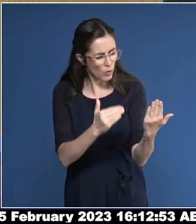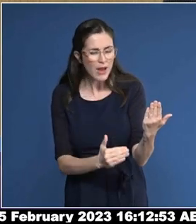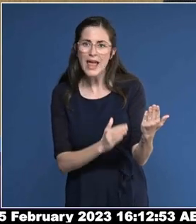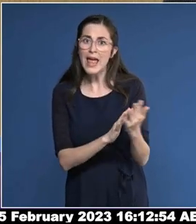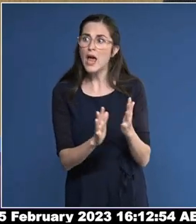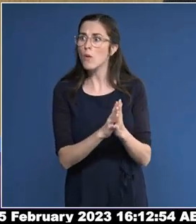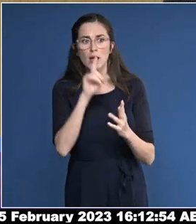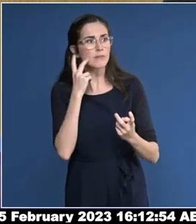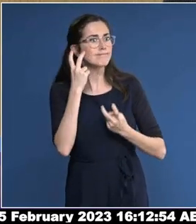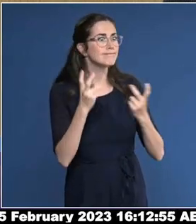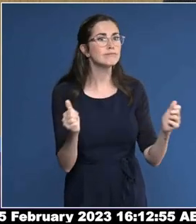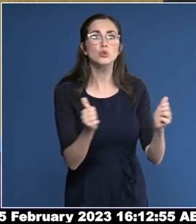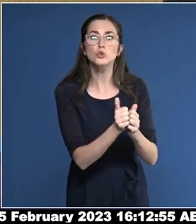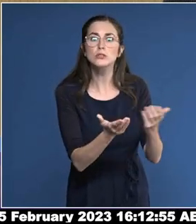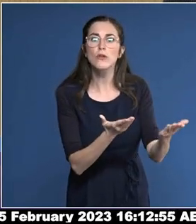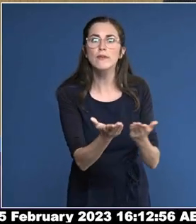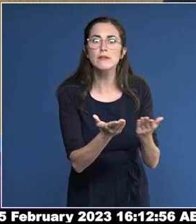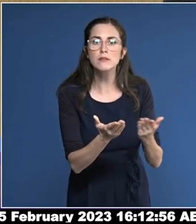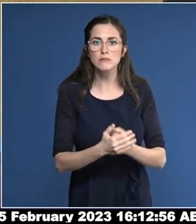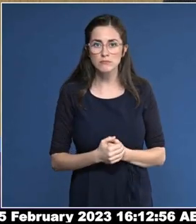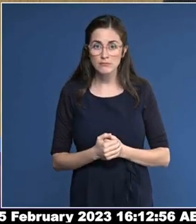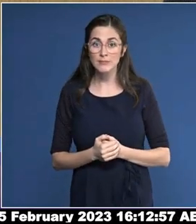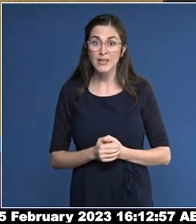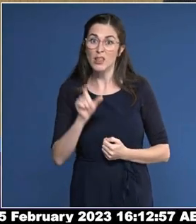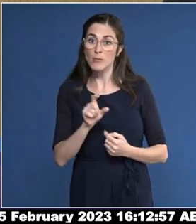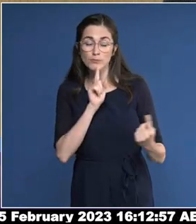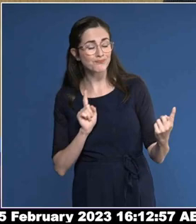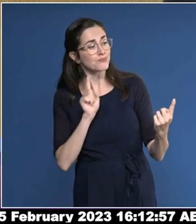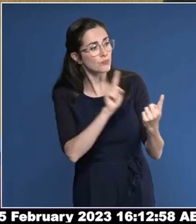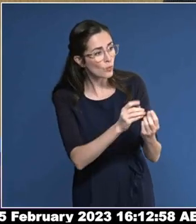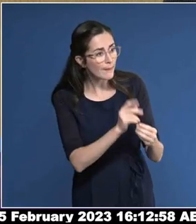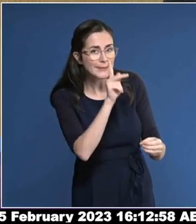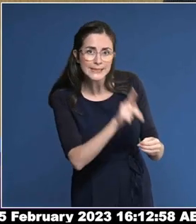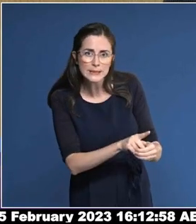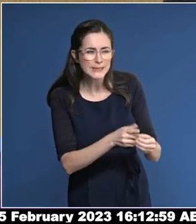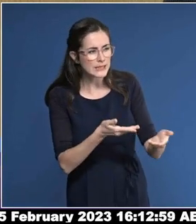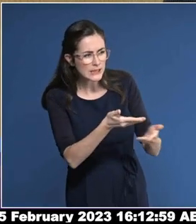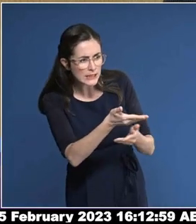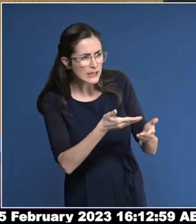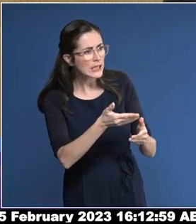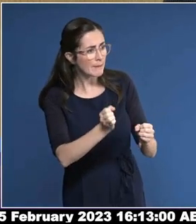They will work with a participant to engage and connect with service providers and